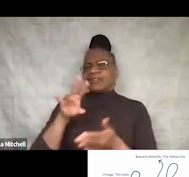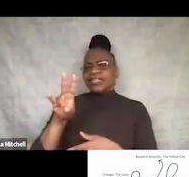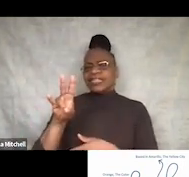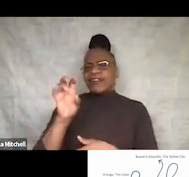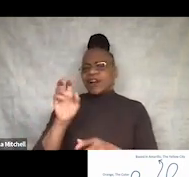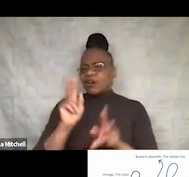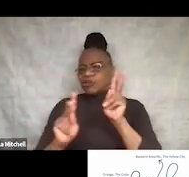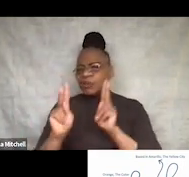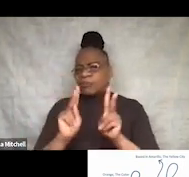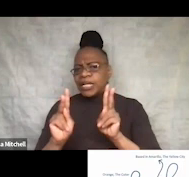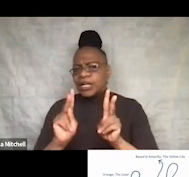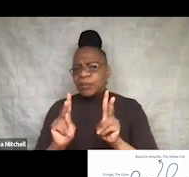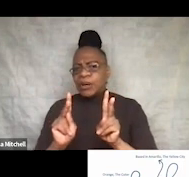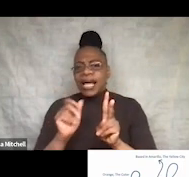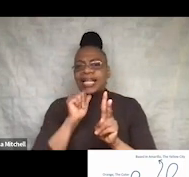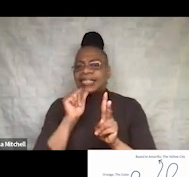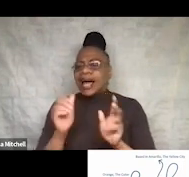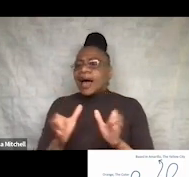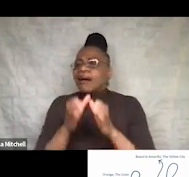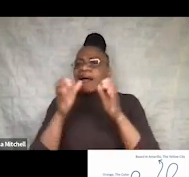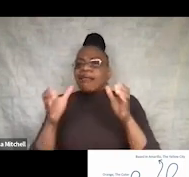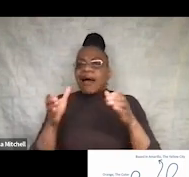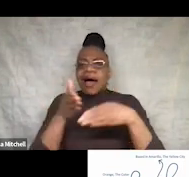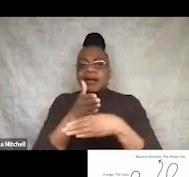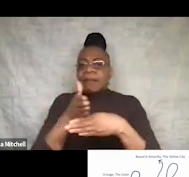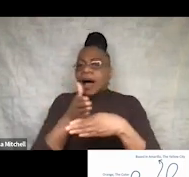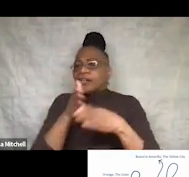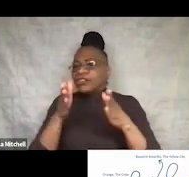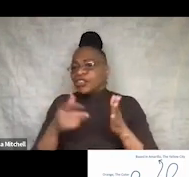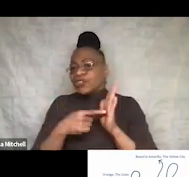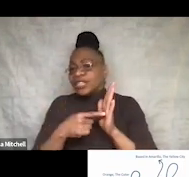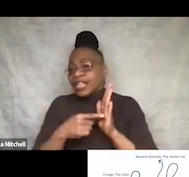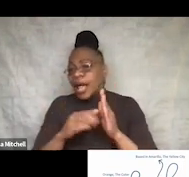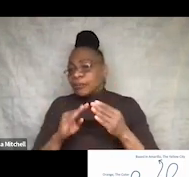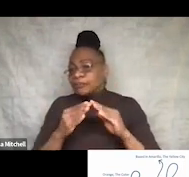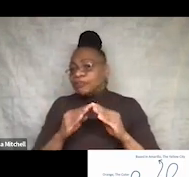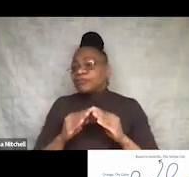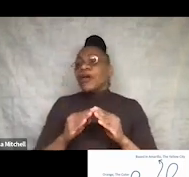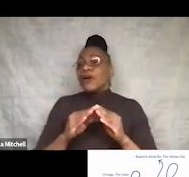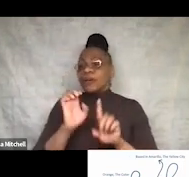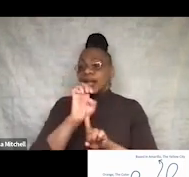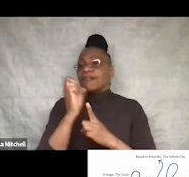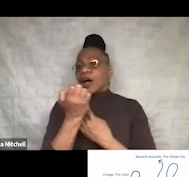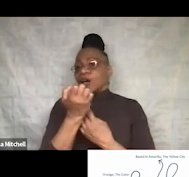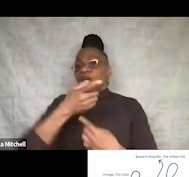this is where there's not a lot of partnerships like in an urban environment. So we started reaching out to local community college,